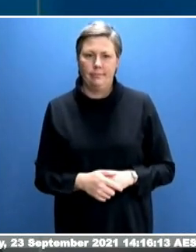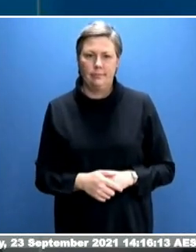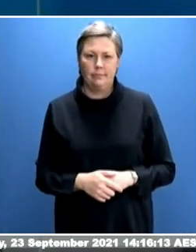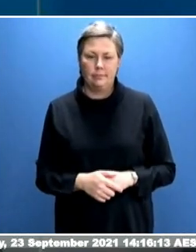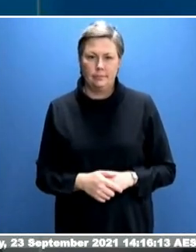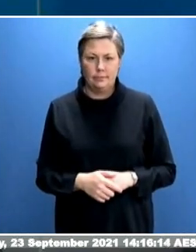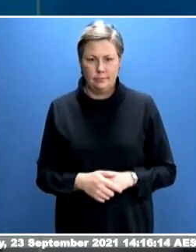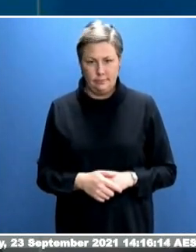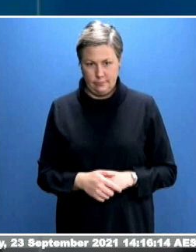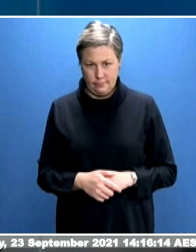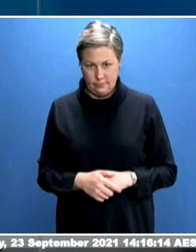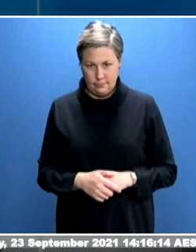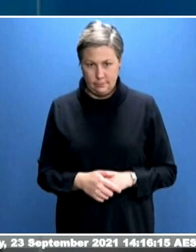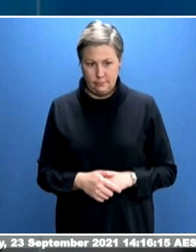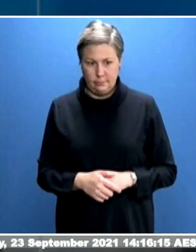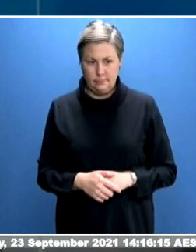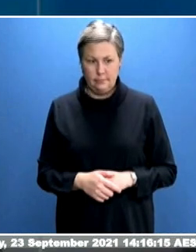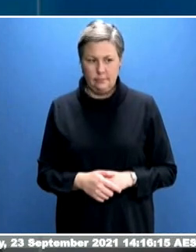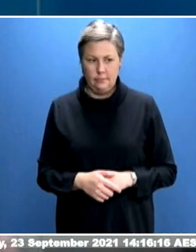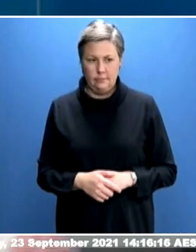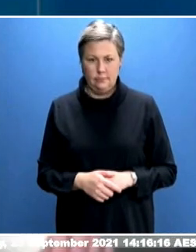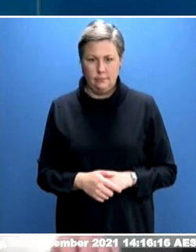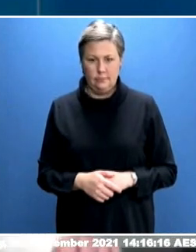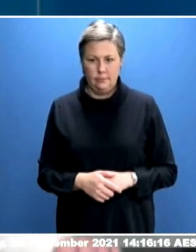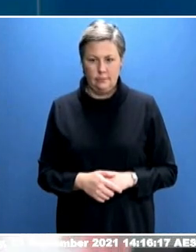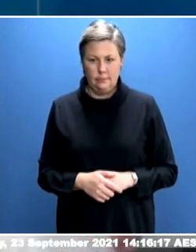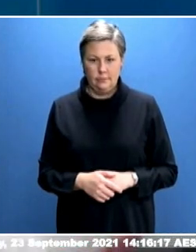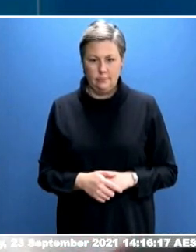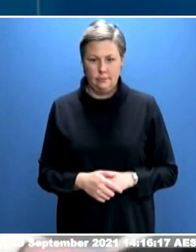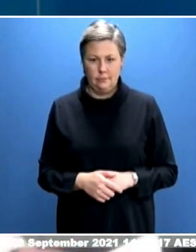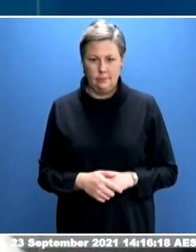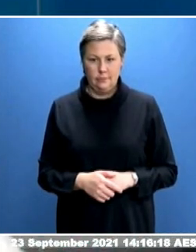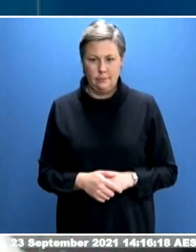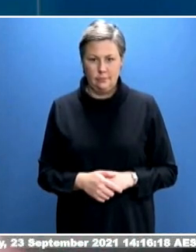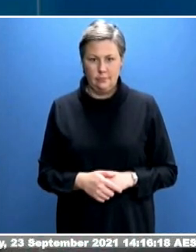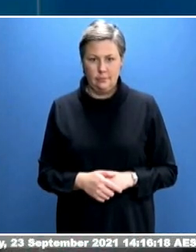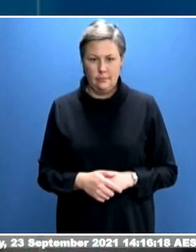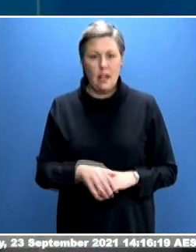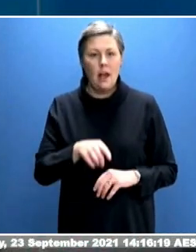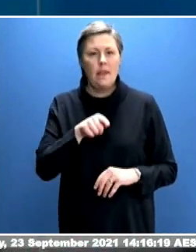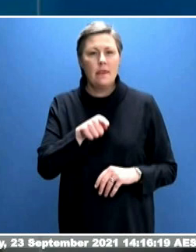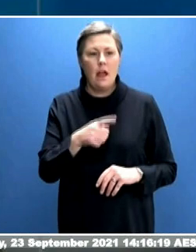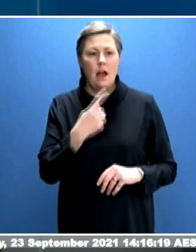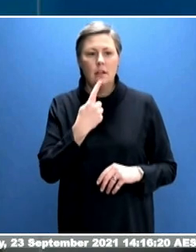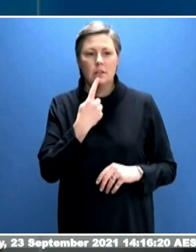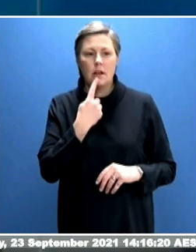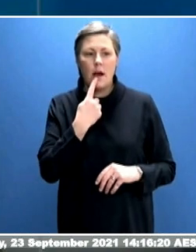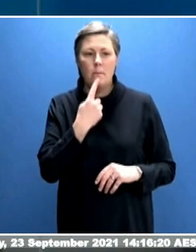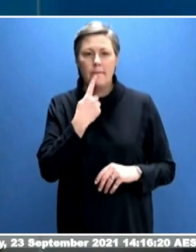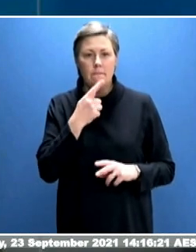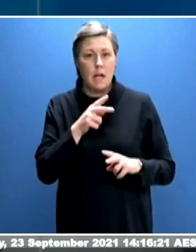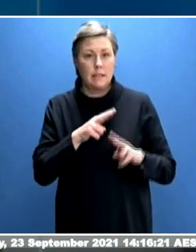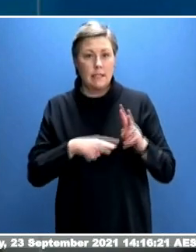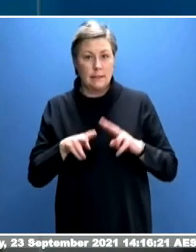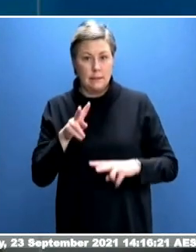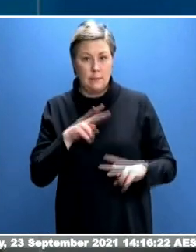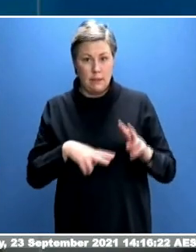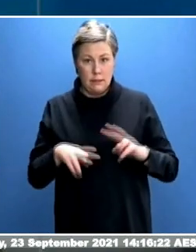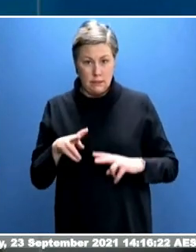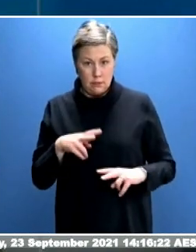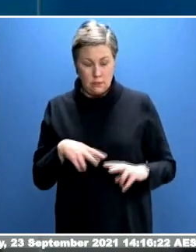And is that the type of assessment done whilst in the Safe